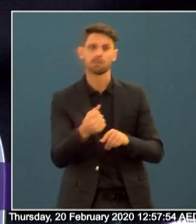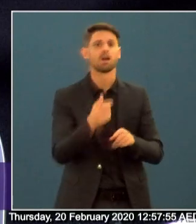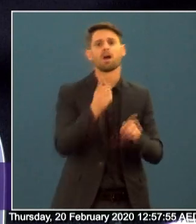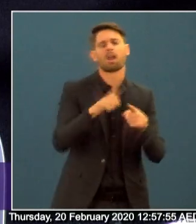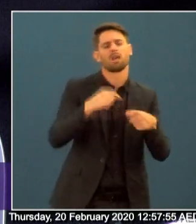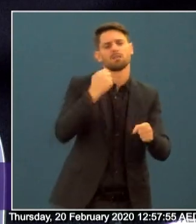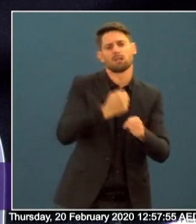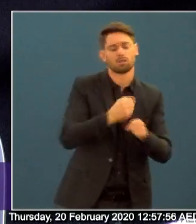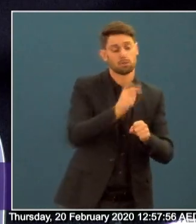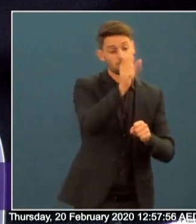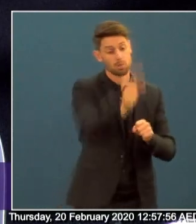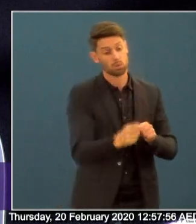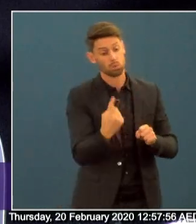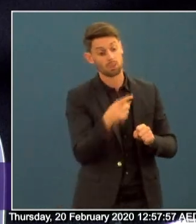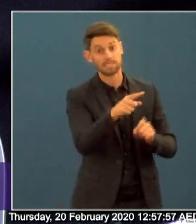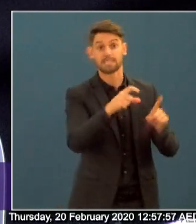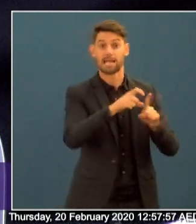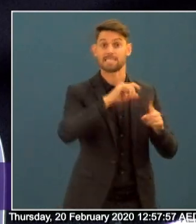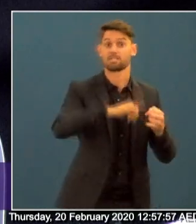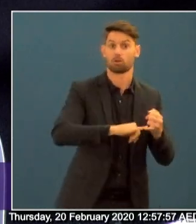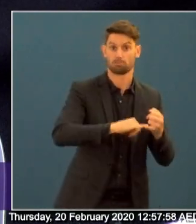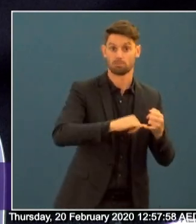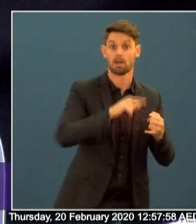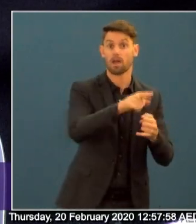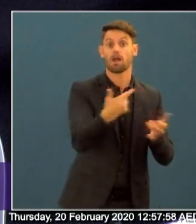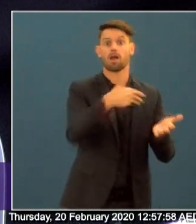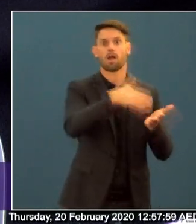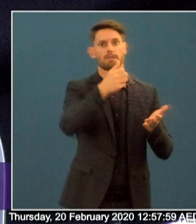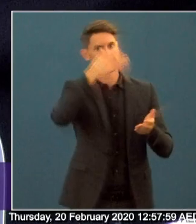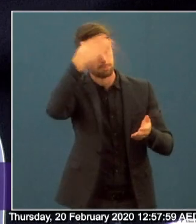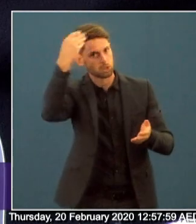someone with Down syndrome, and they view that as it should be coded as